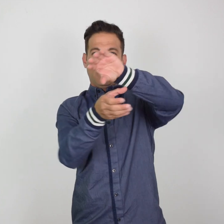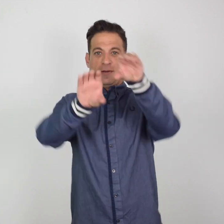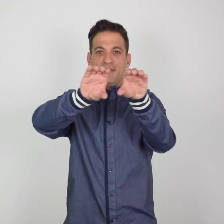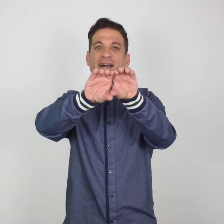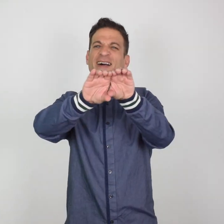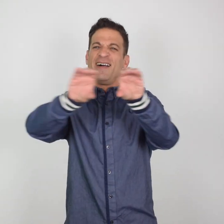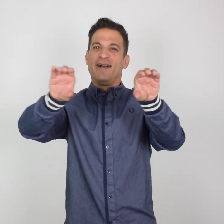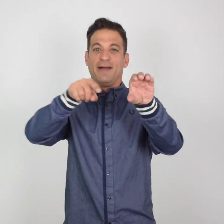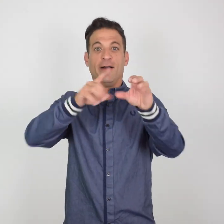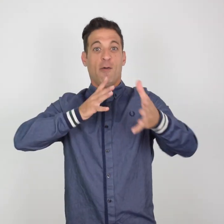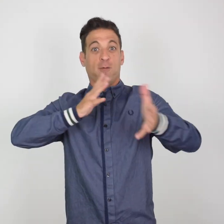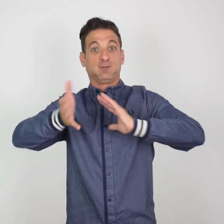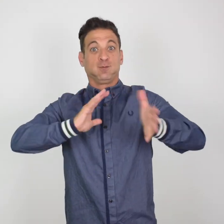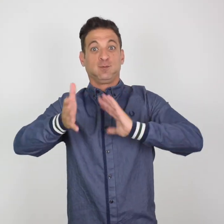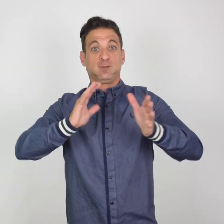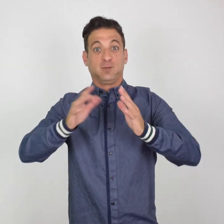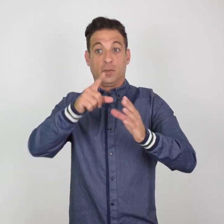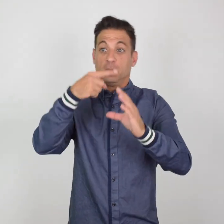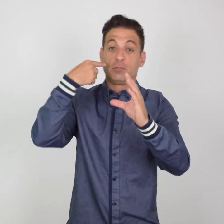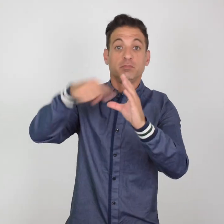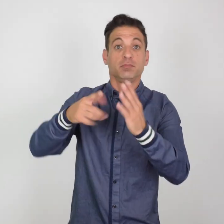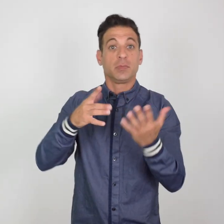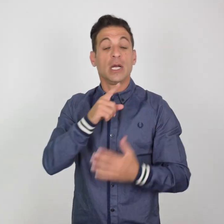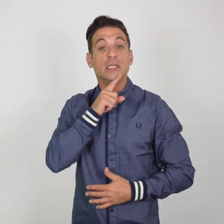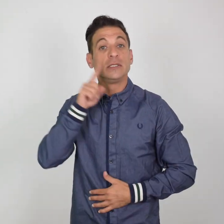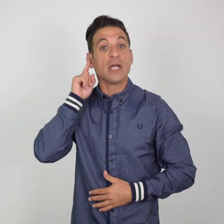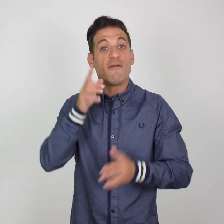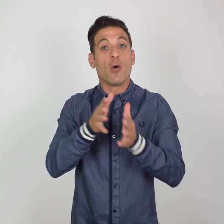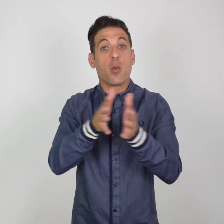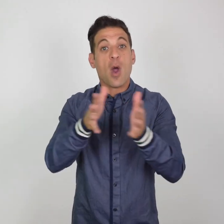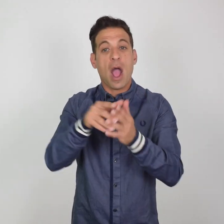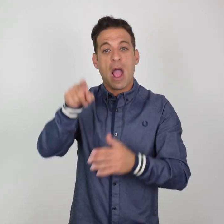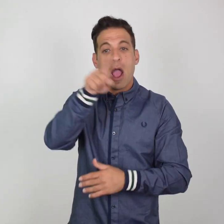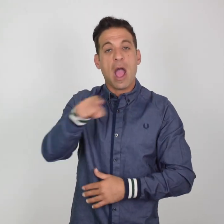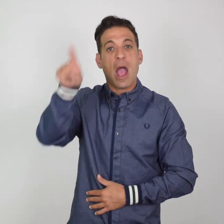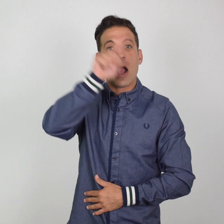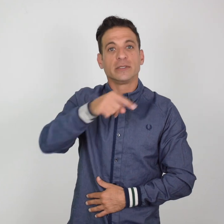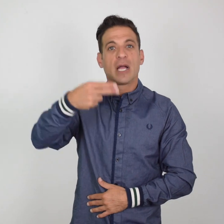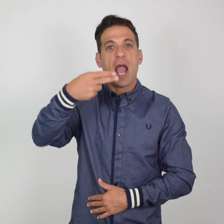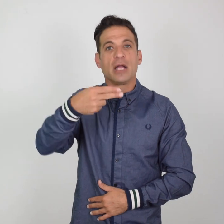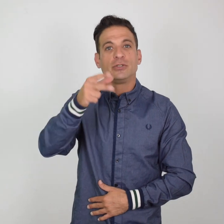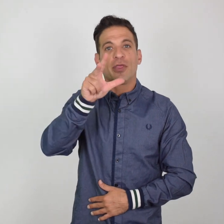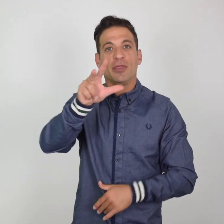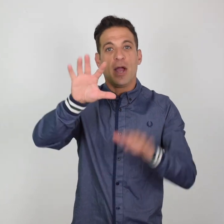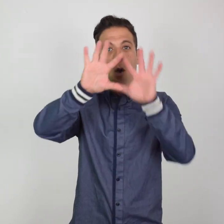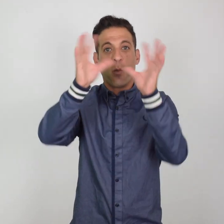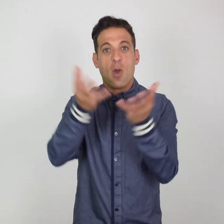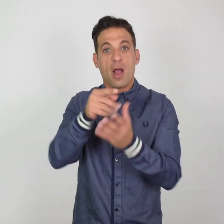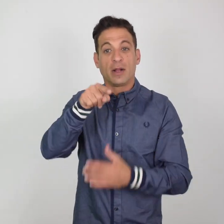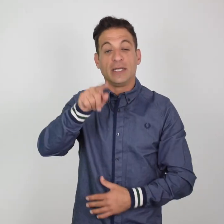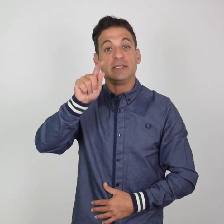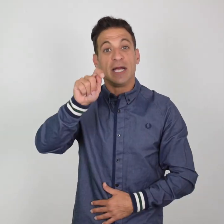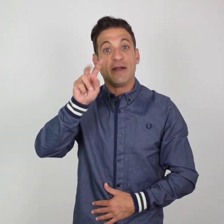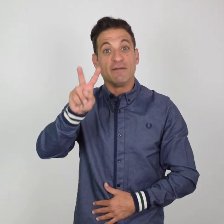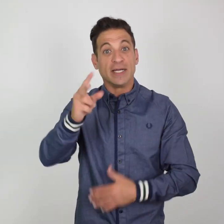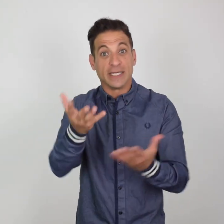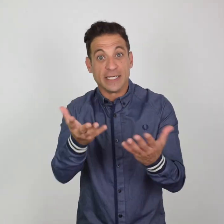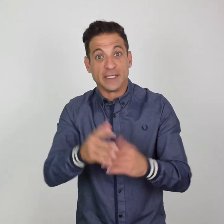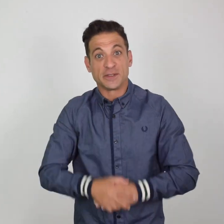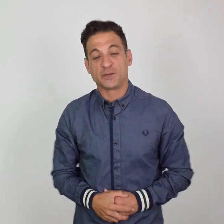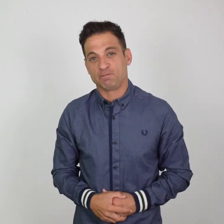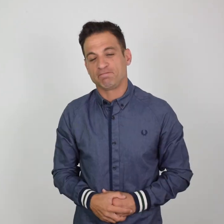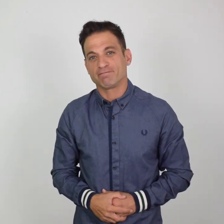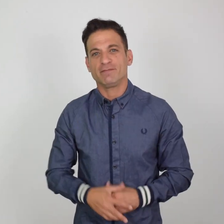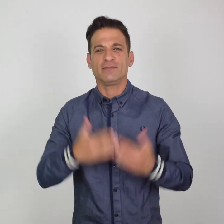in landscape format to deafwire@h3world.tv.